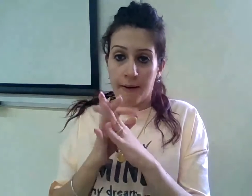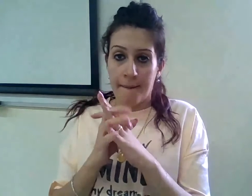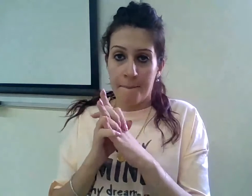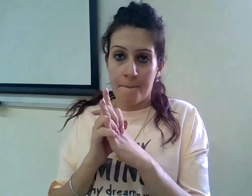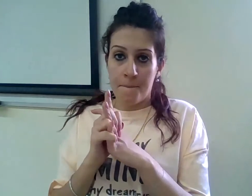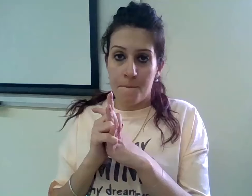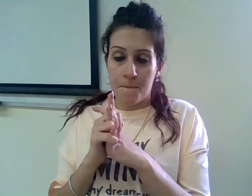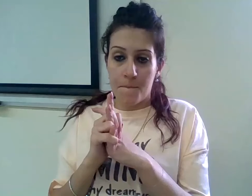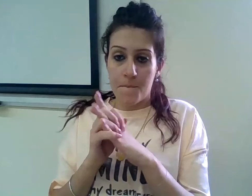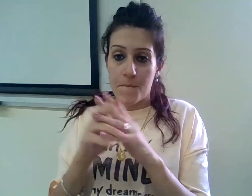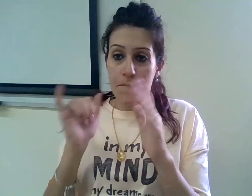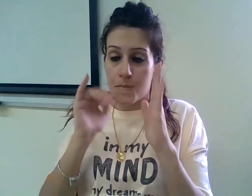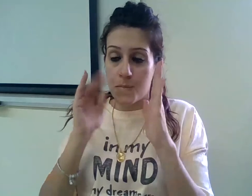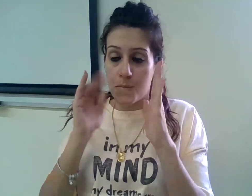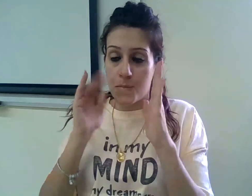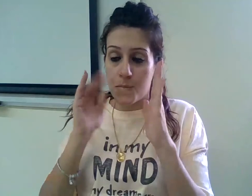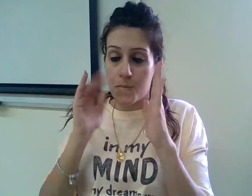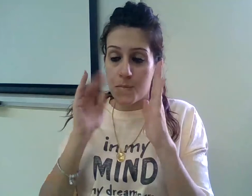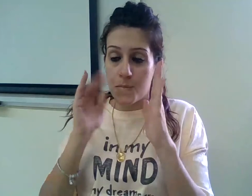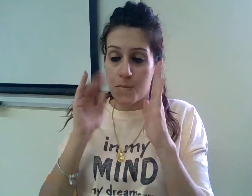fitted very well to the words Eszter was